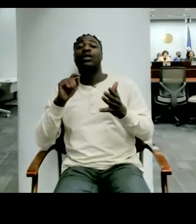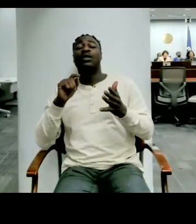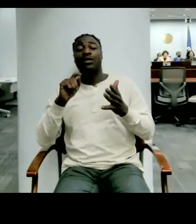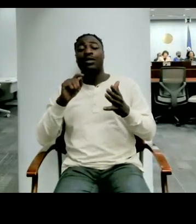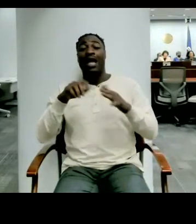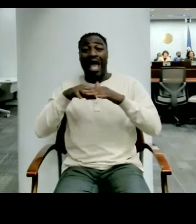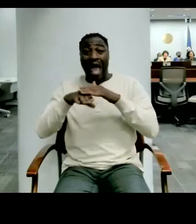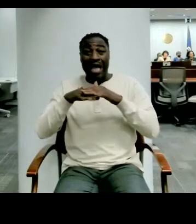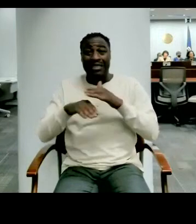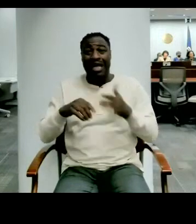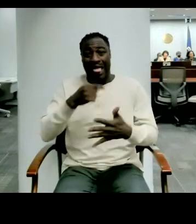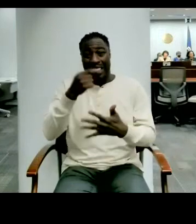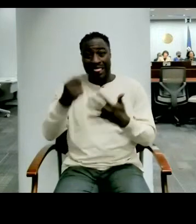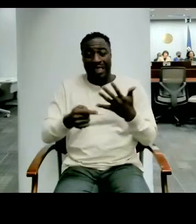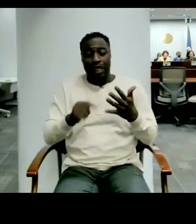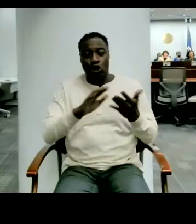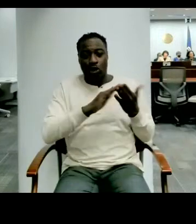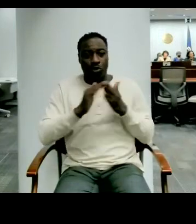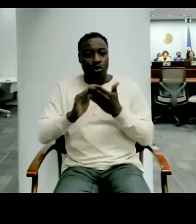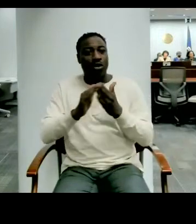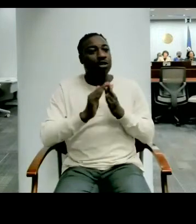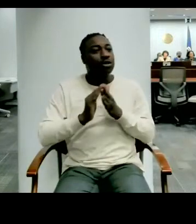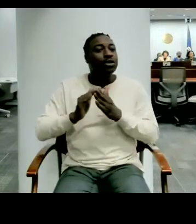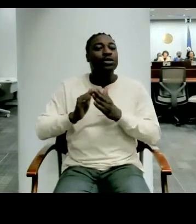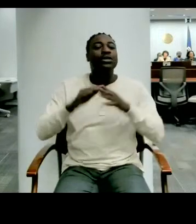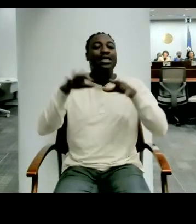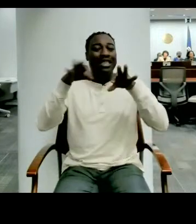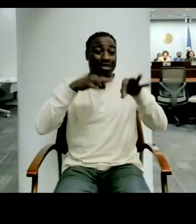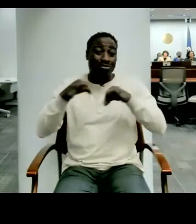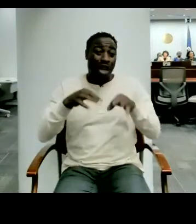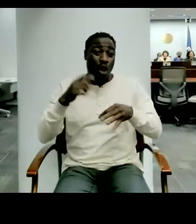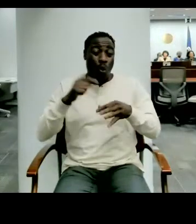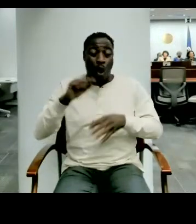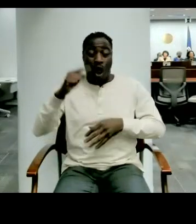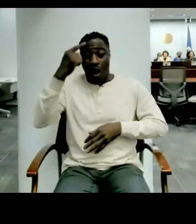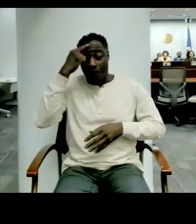through um filing briefs explaining what the government thinks about M,